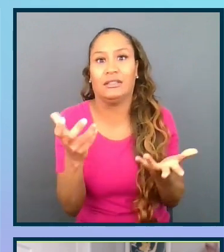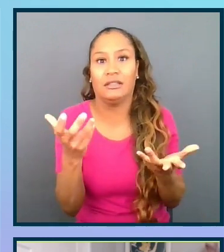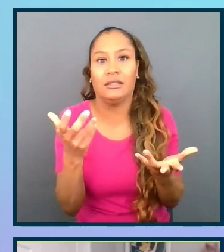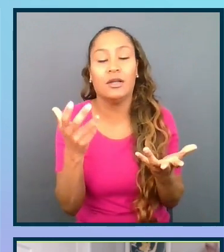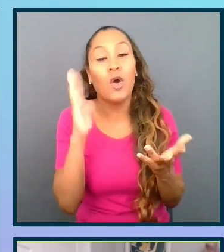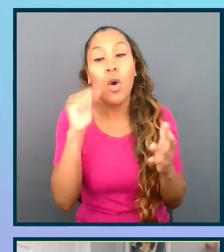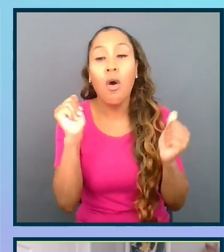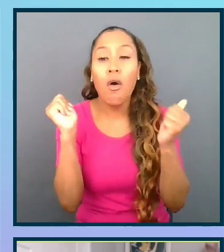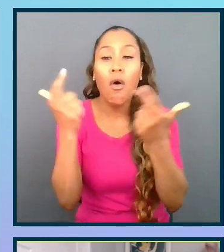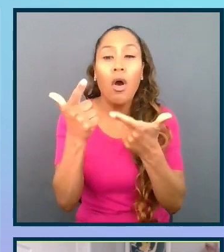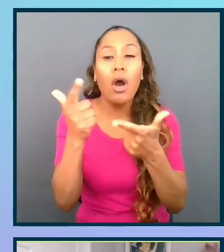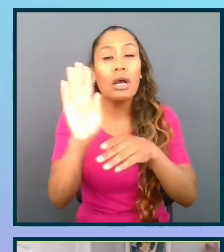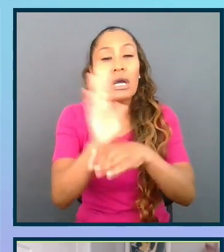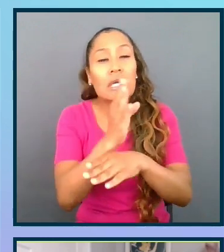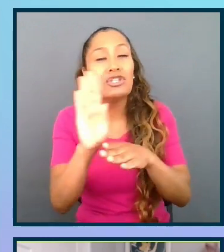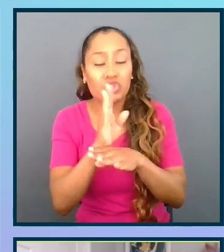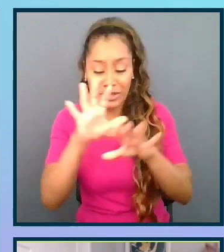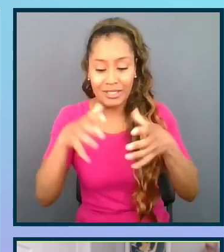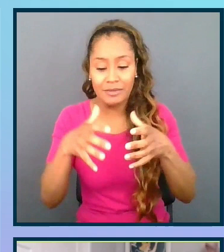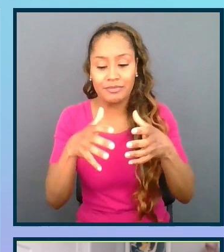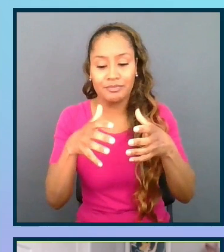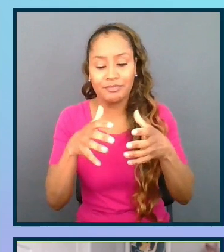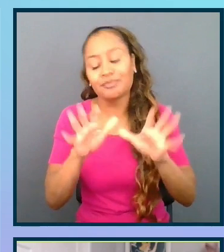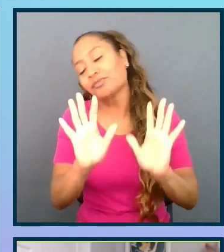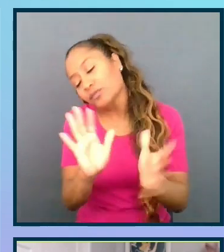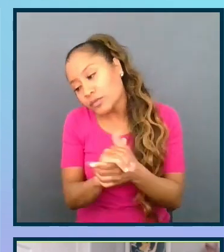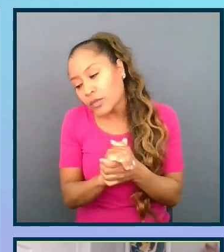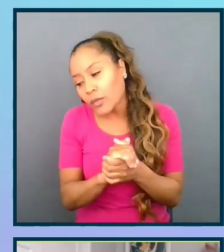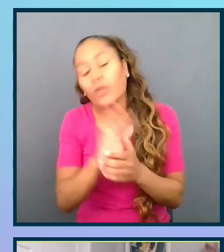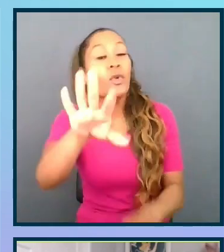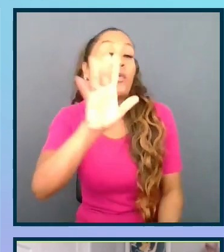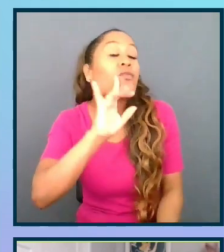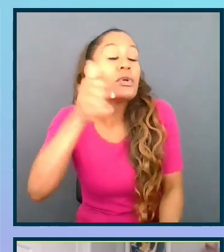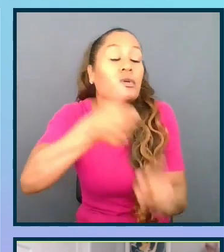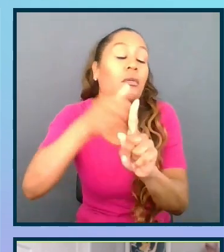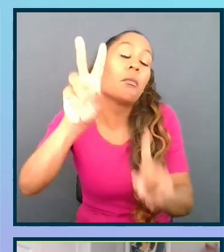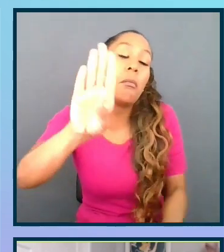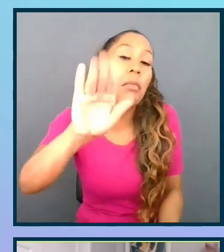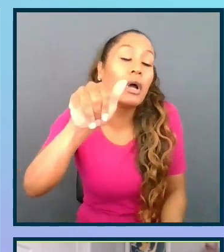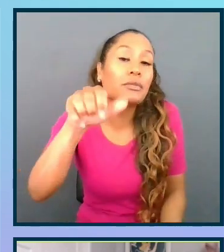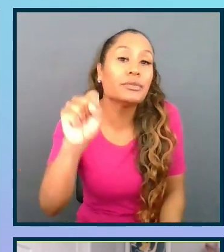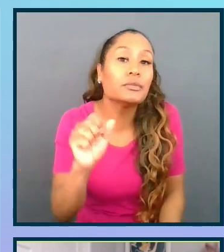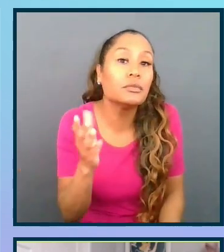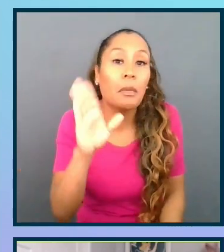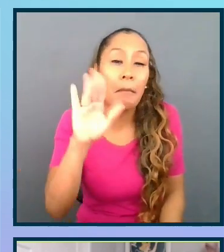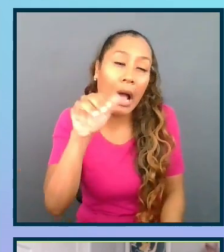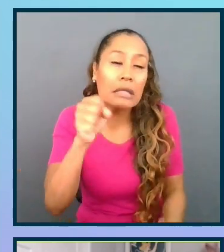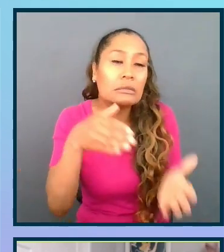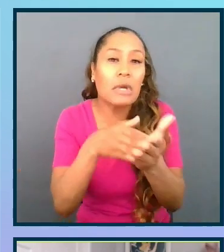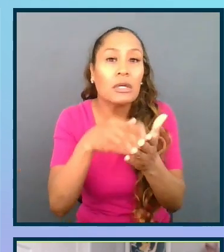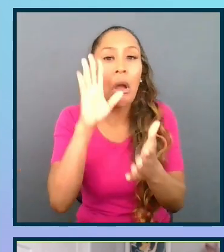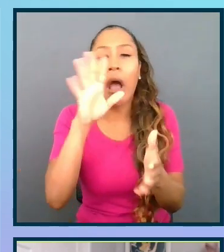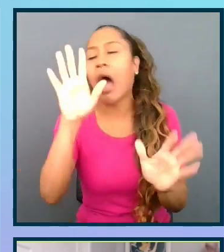or rather there's been this bias, I should say, that accessibility can be too expensive